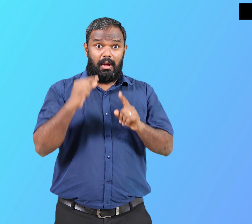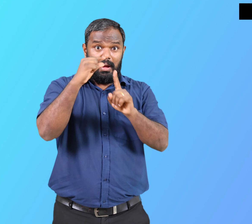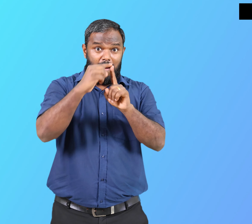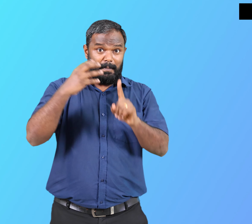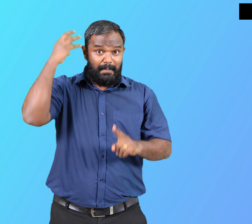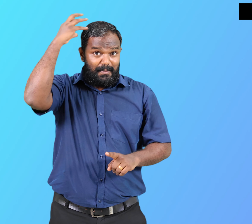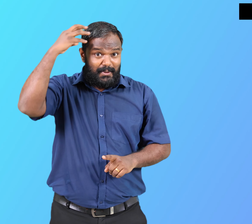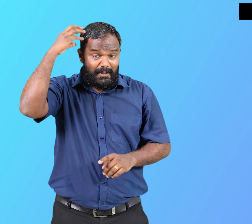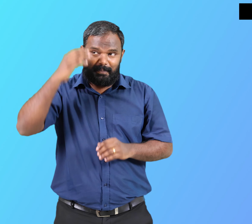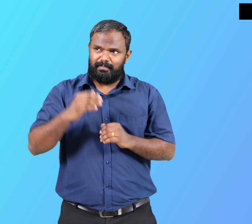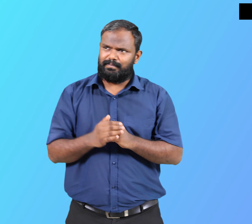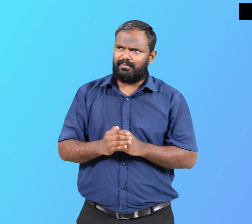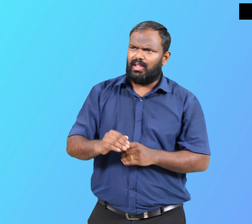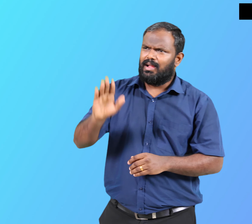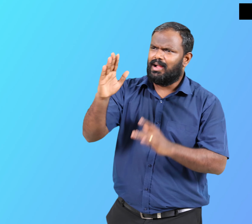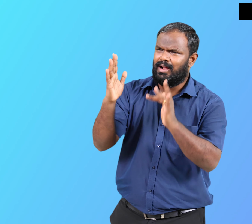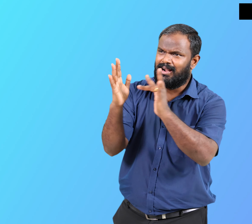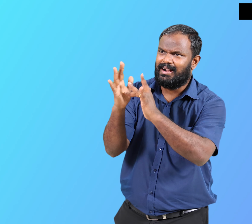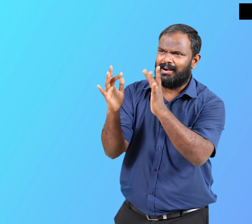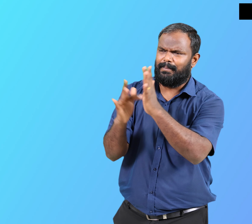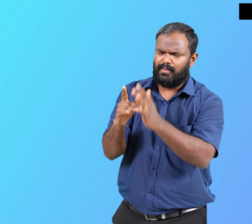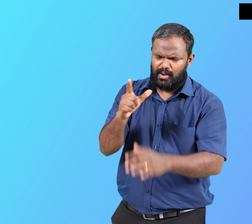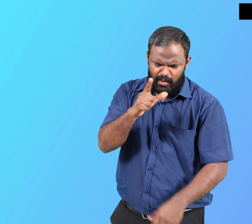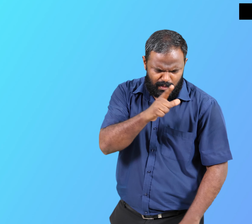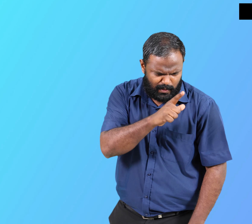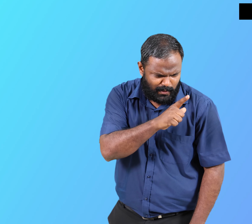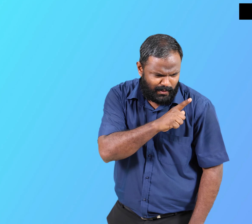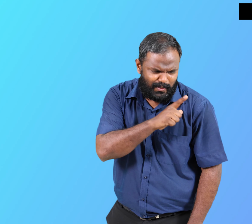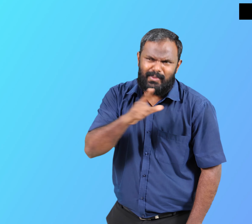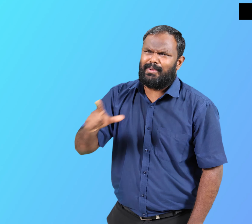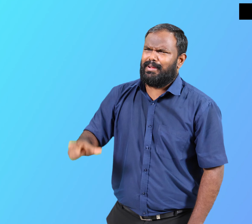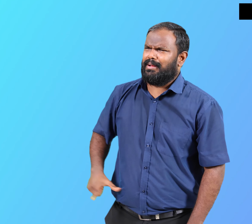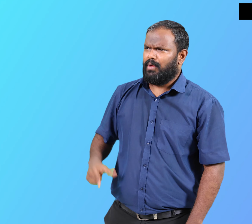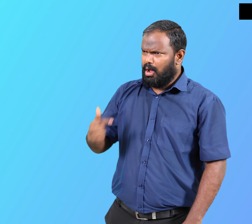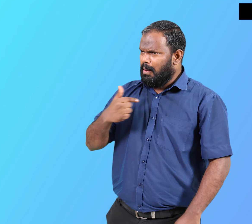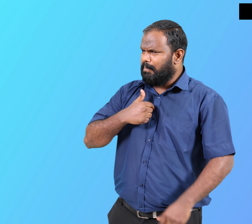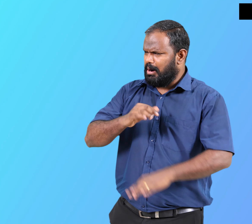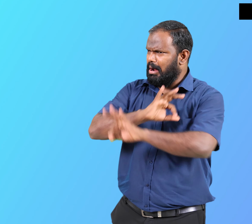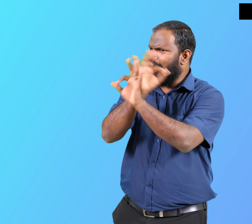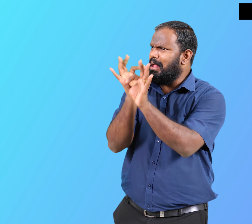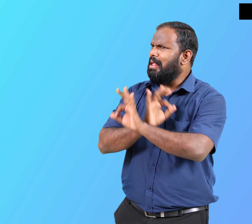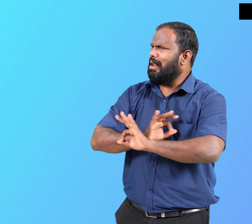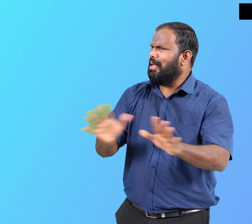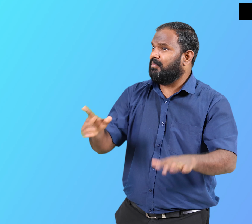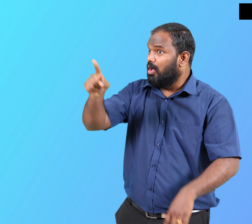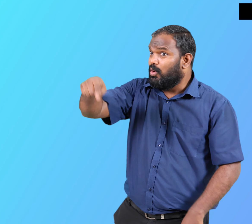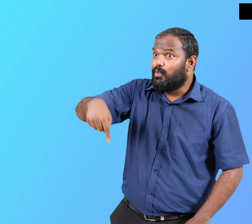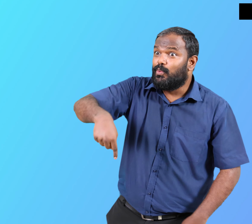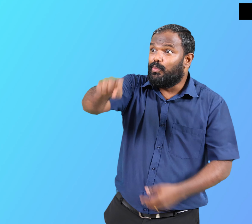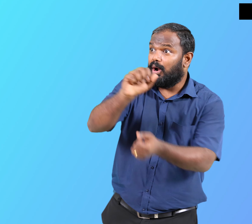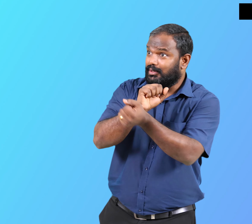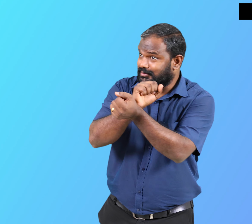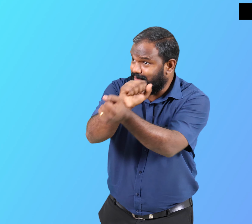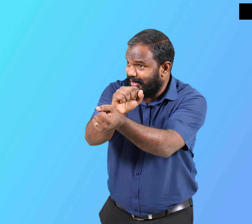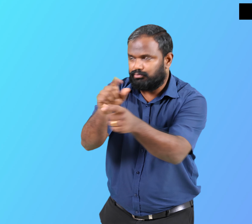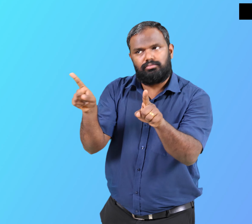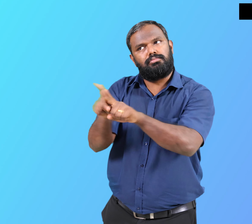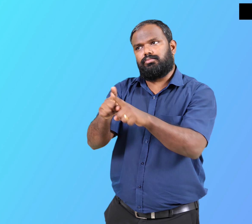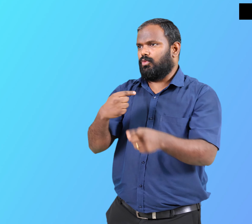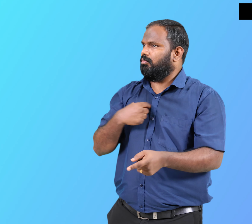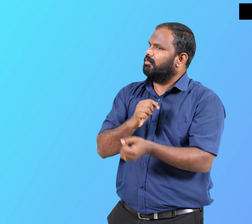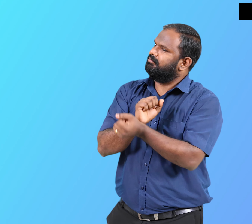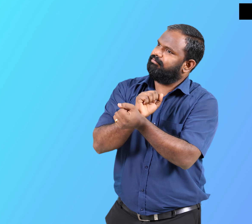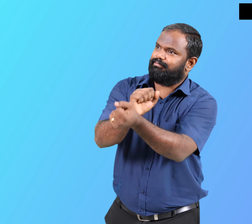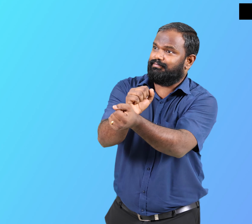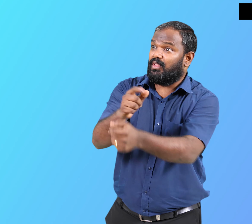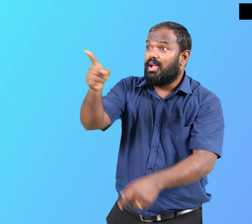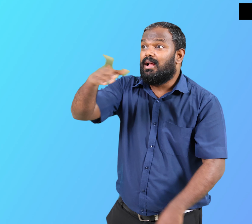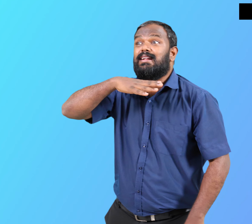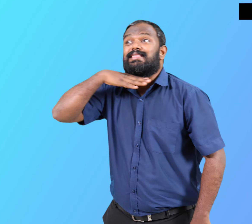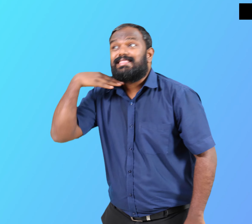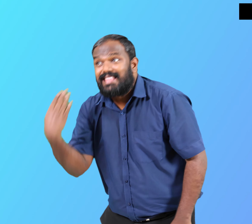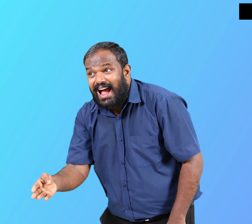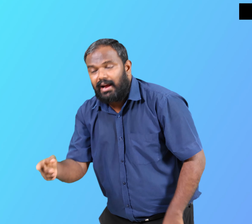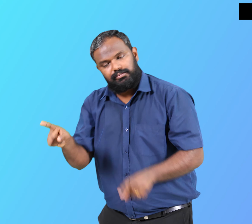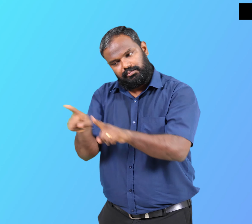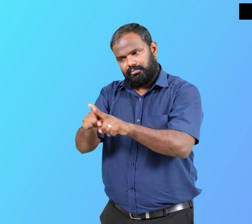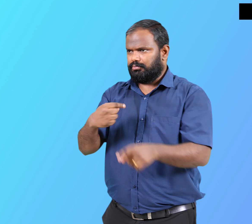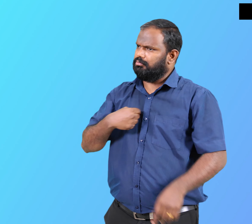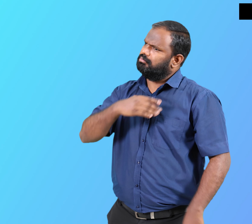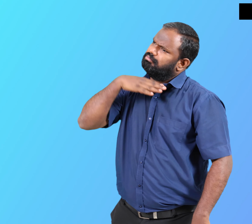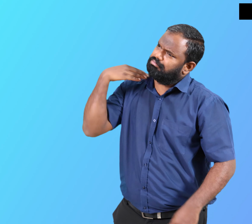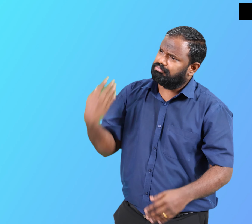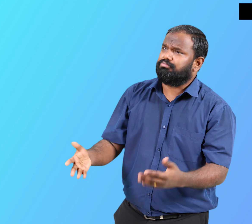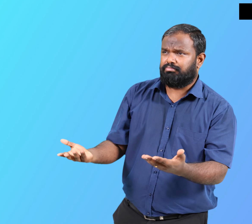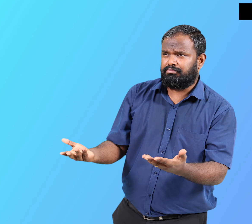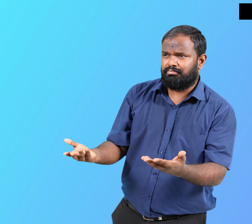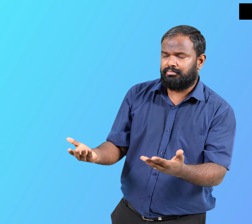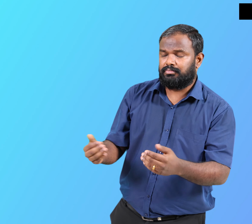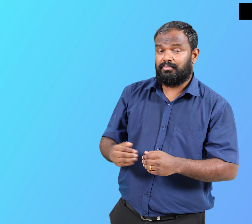But Peter said to Jesus, “Lord, I am ready to go to jail with you. I will even die with you!”